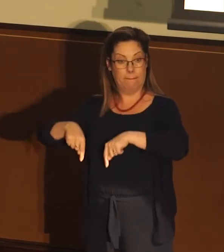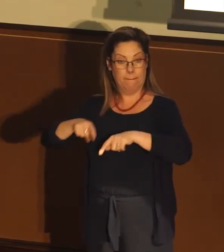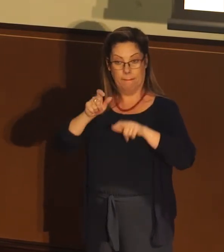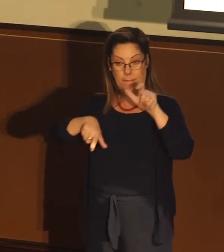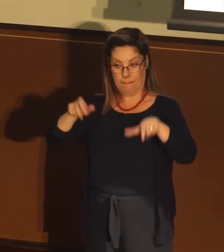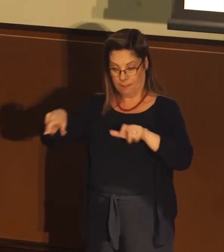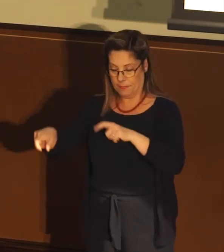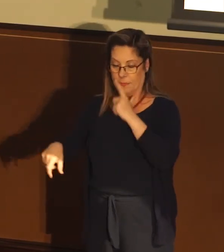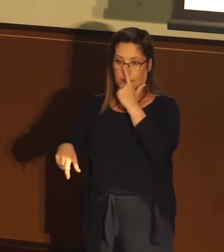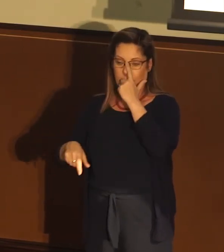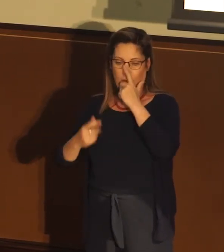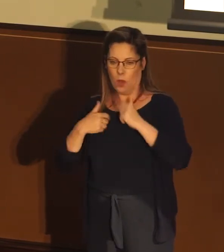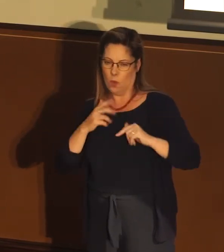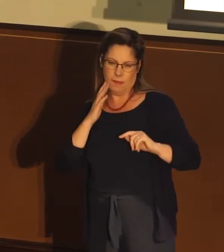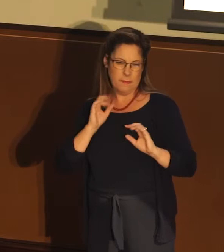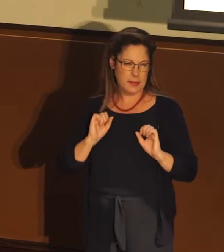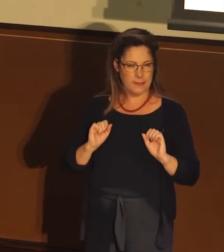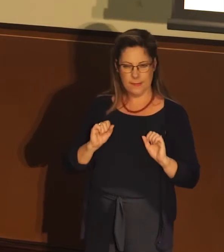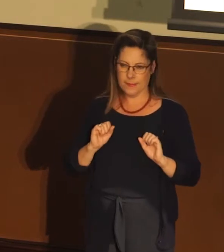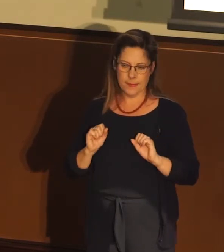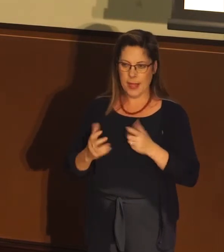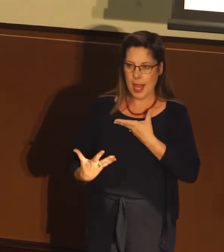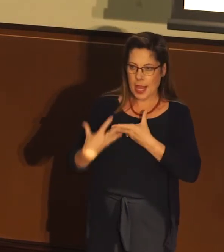We've been running inclusive leadership programs now for a while